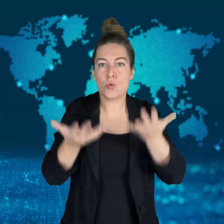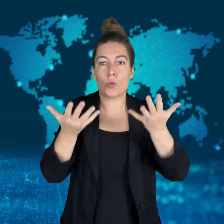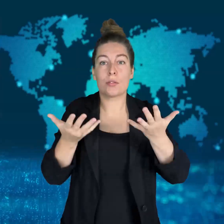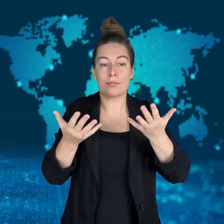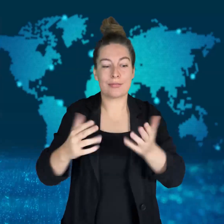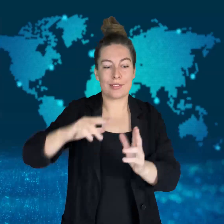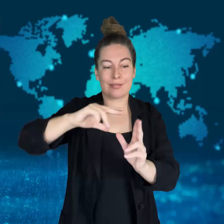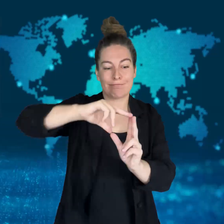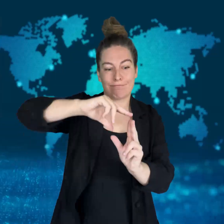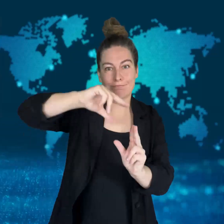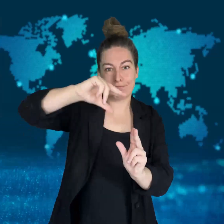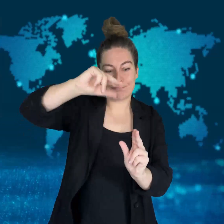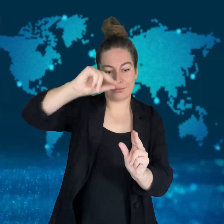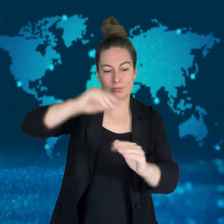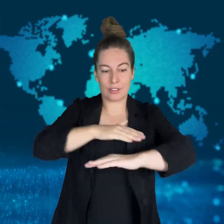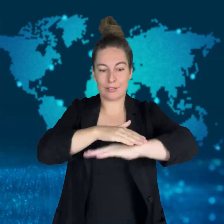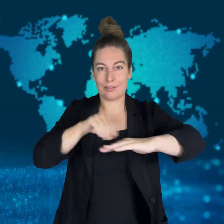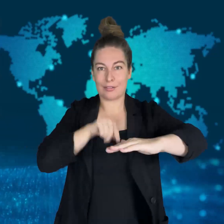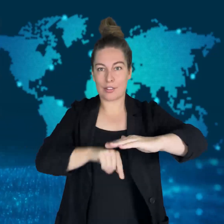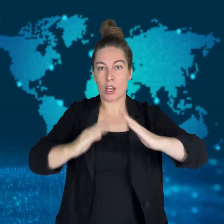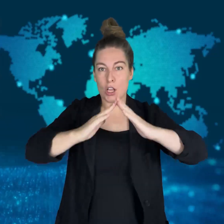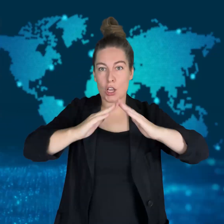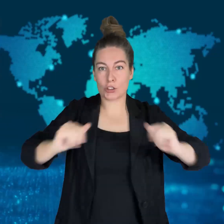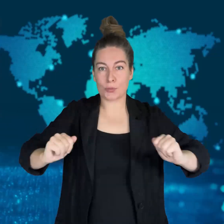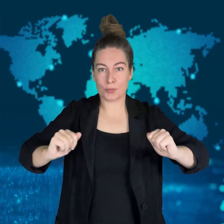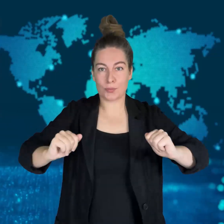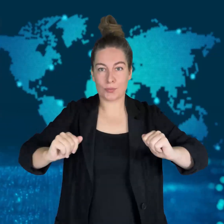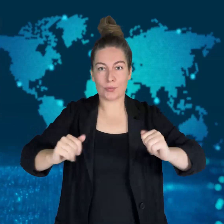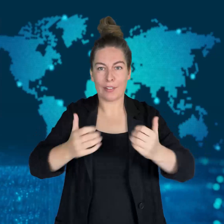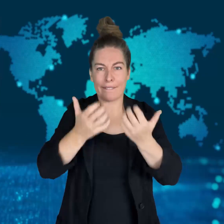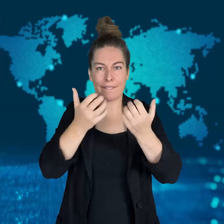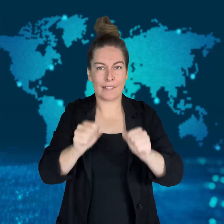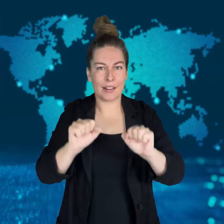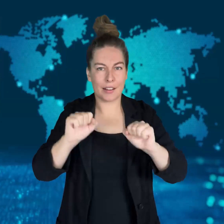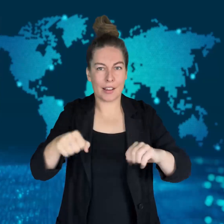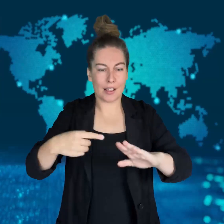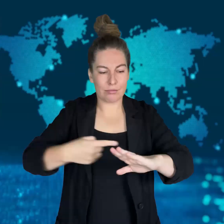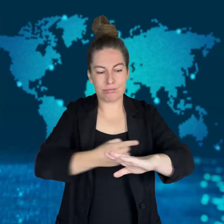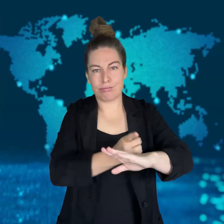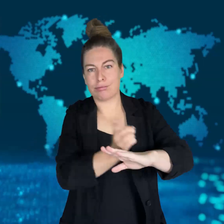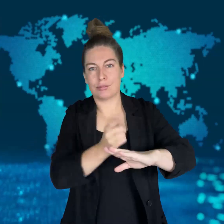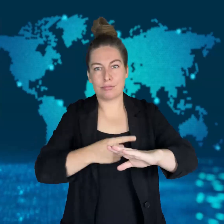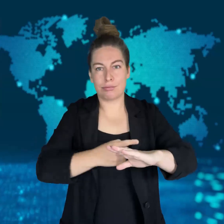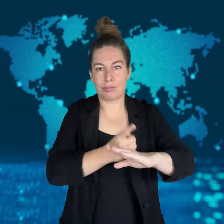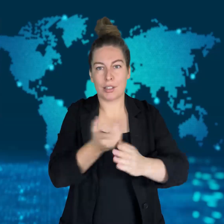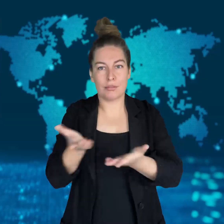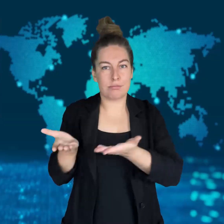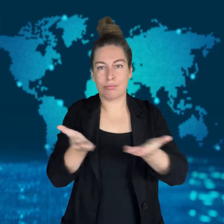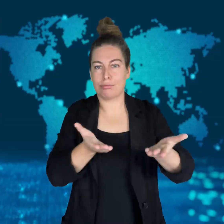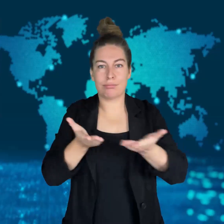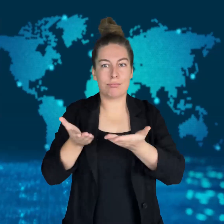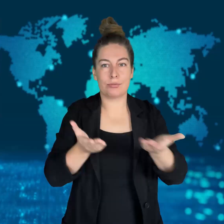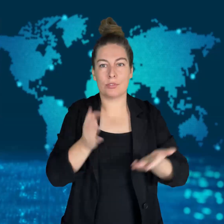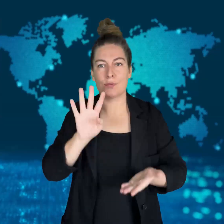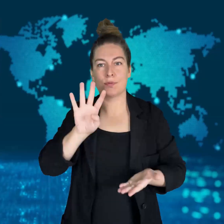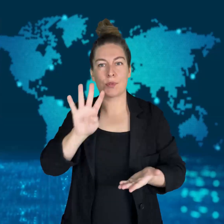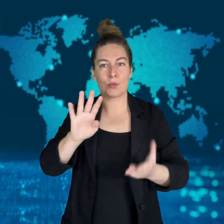including four trucks of fuel and four trucks of cooking gas,